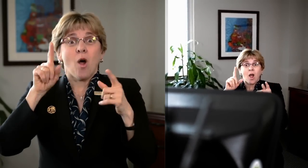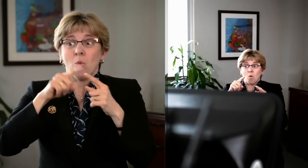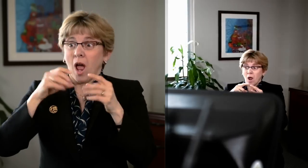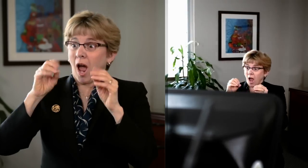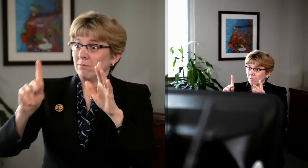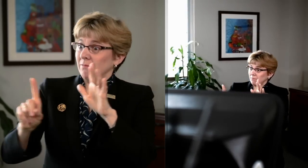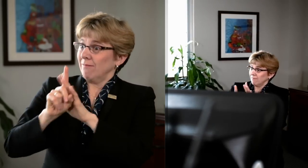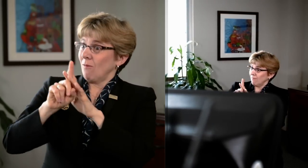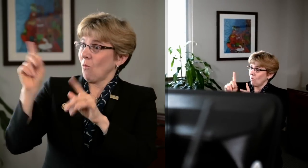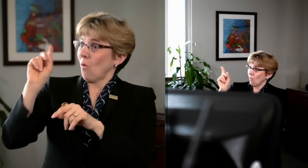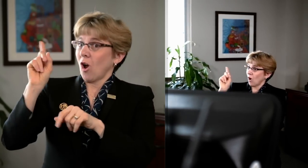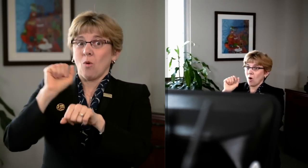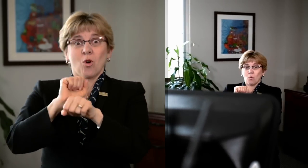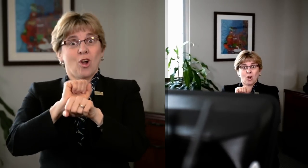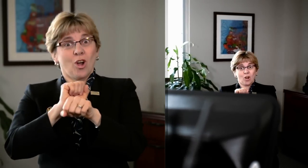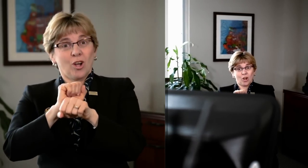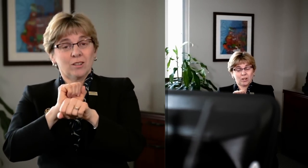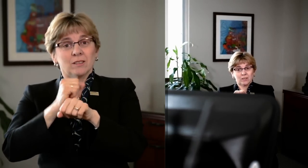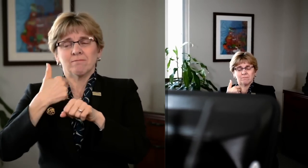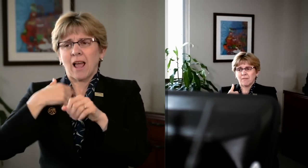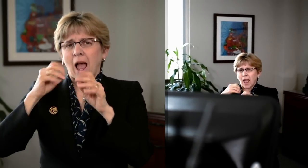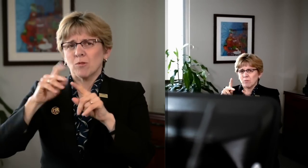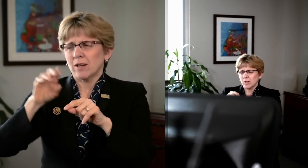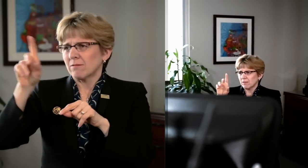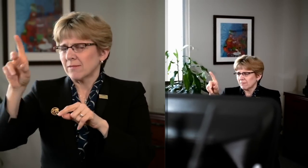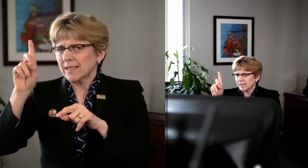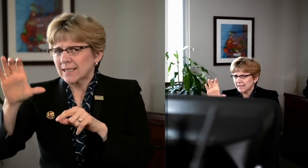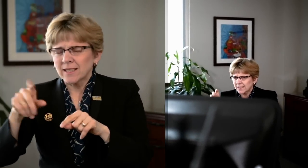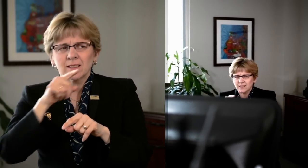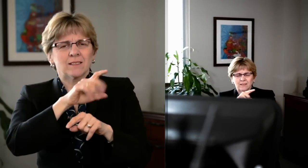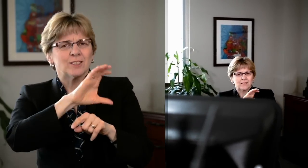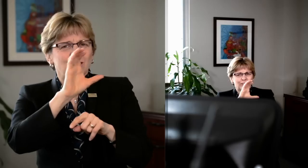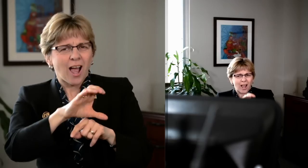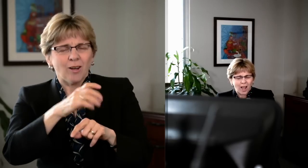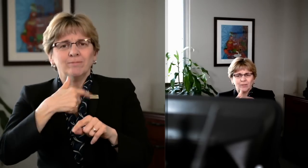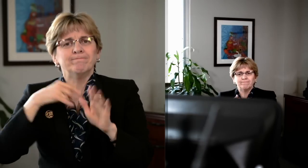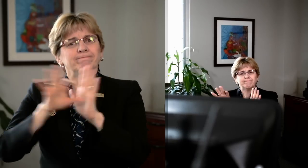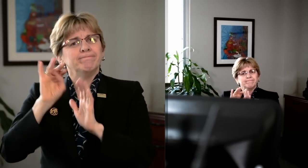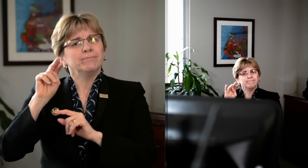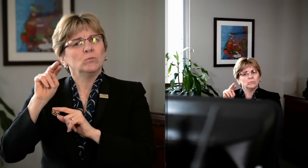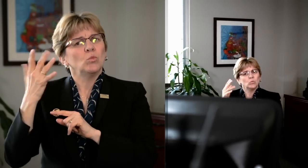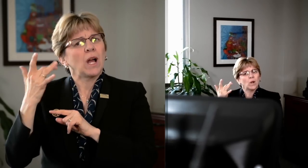When the opportunities to work came about, I had job offers in Washington, DC and Chicago.